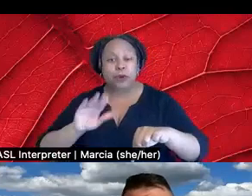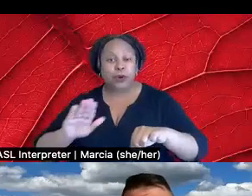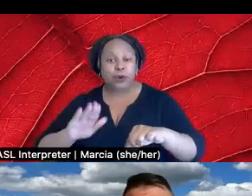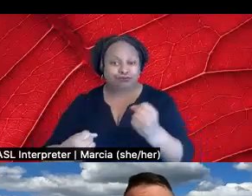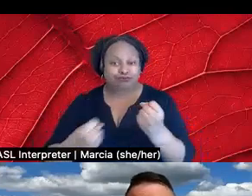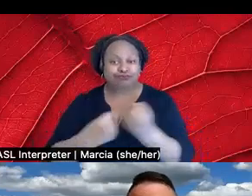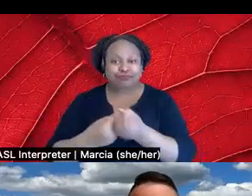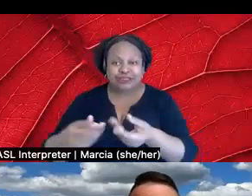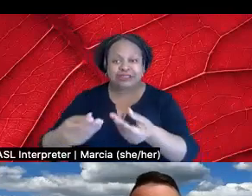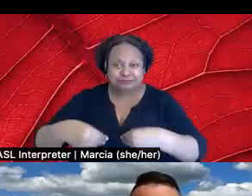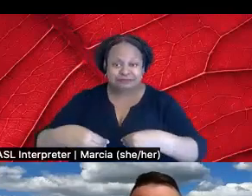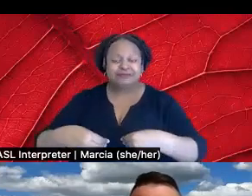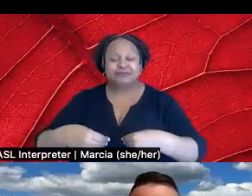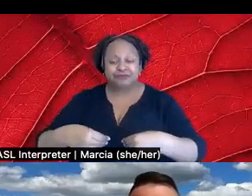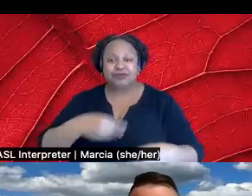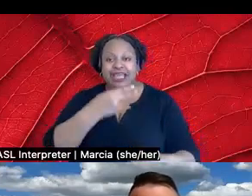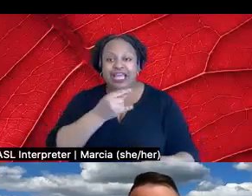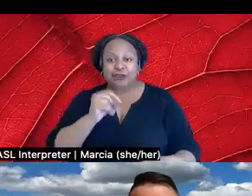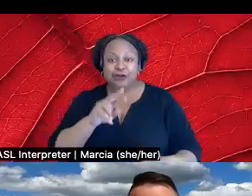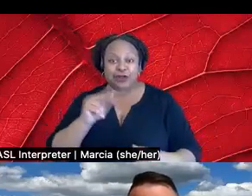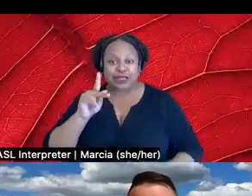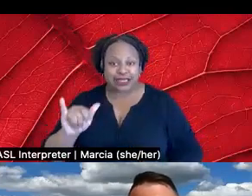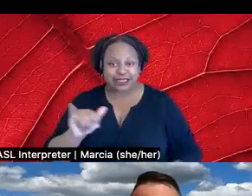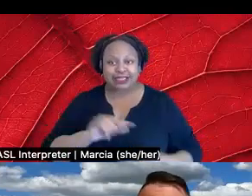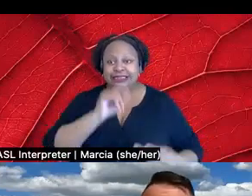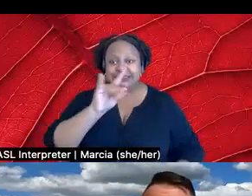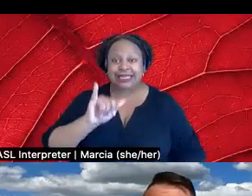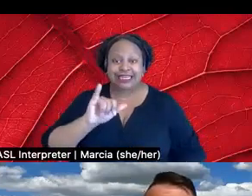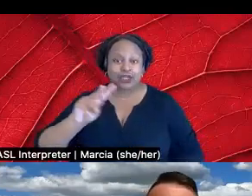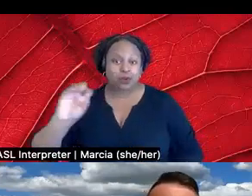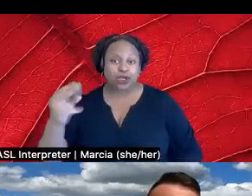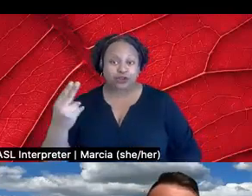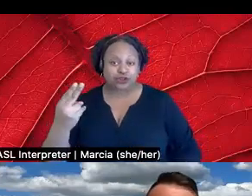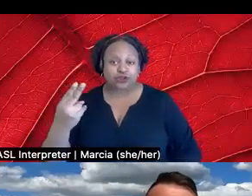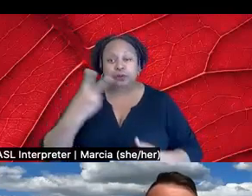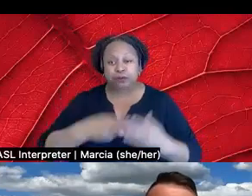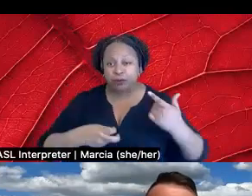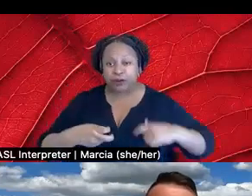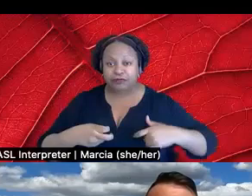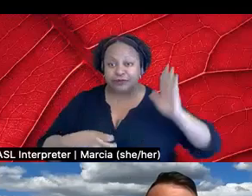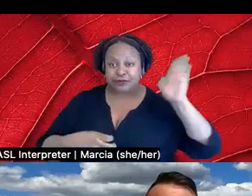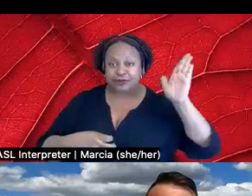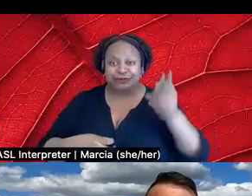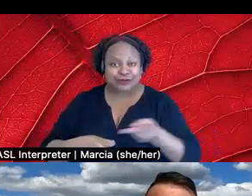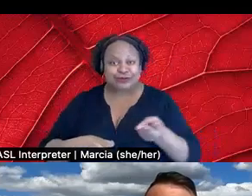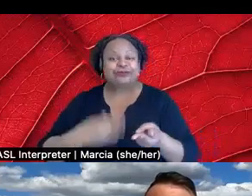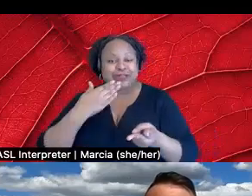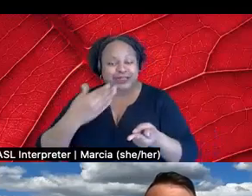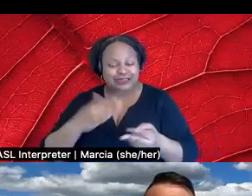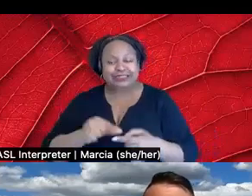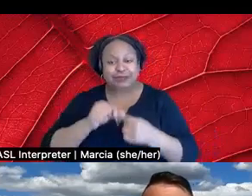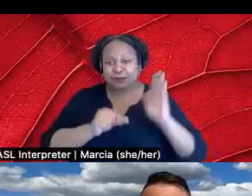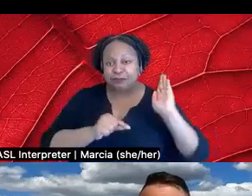Heather Kelly and Sandy Welsh, both for speaking at the conference and giving special addresses, but also their